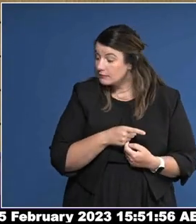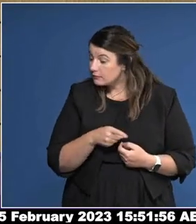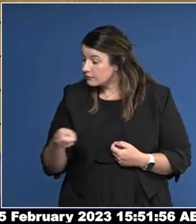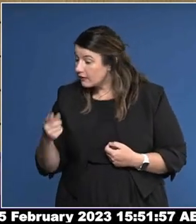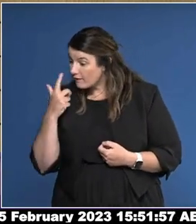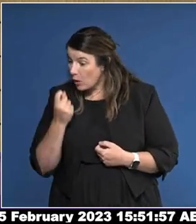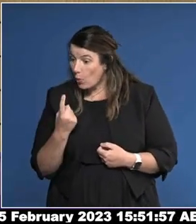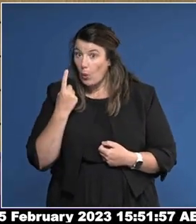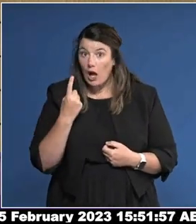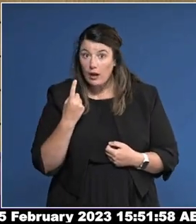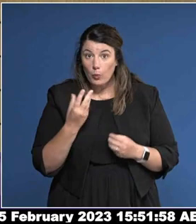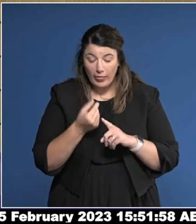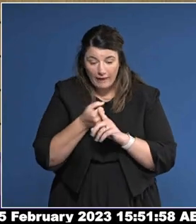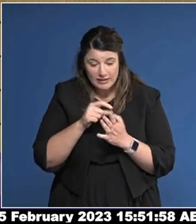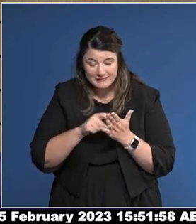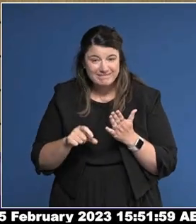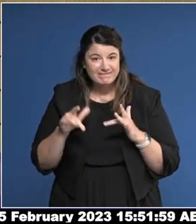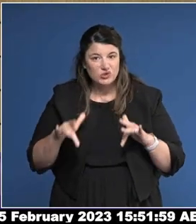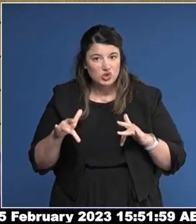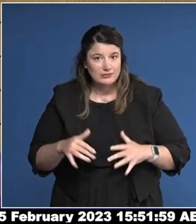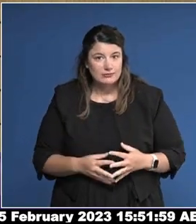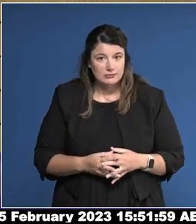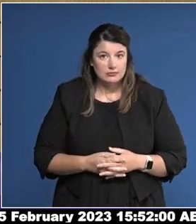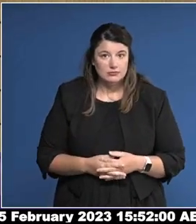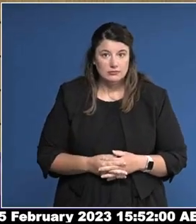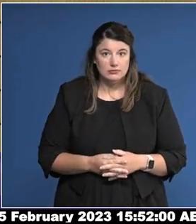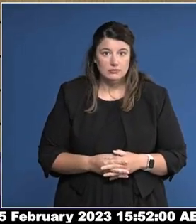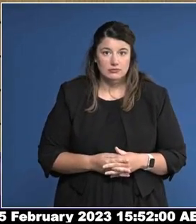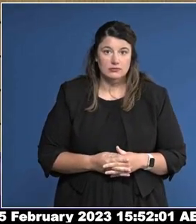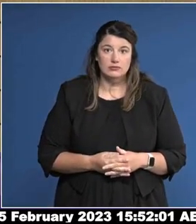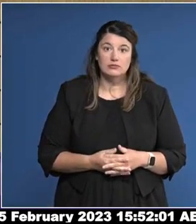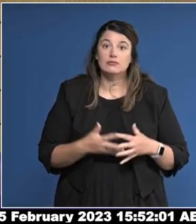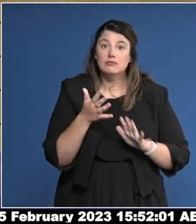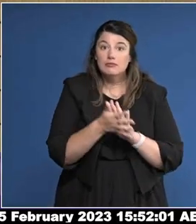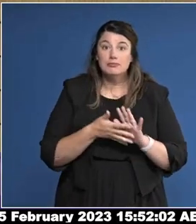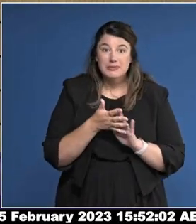that. So from an individual perspective, the funding for advocacy is not coming through